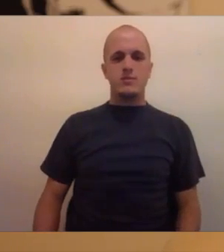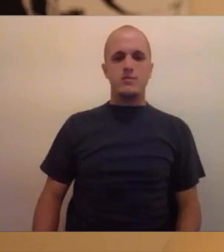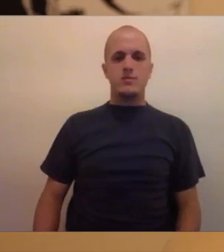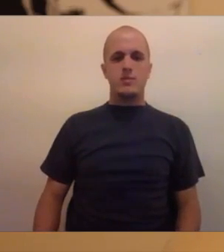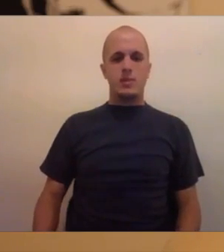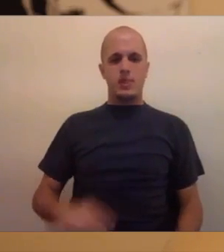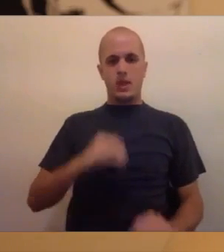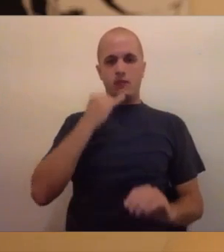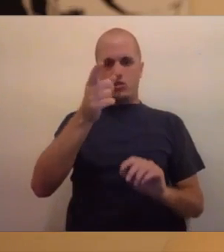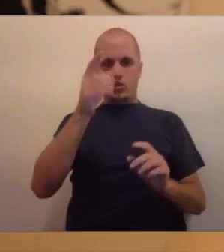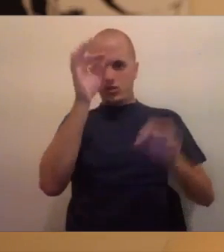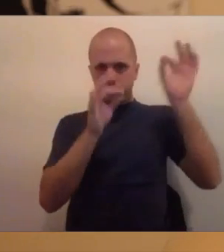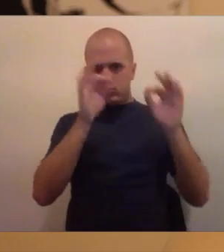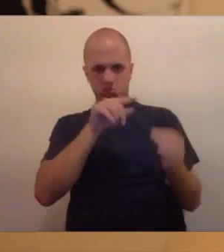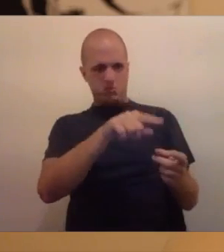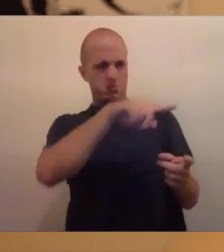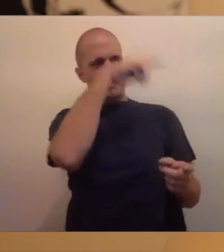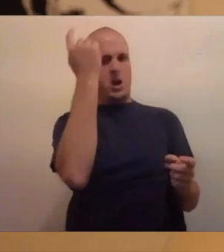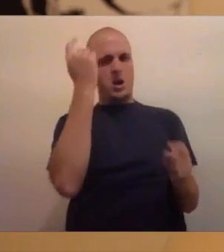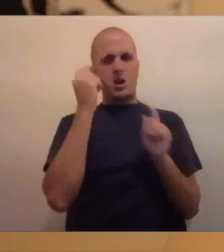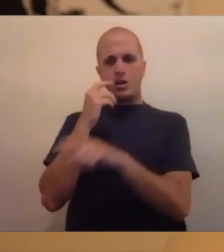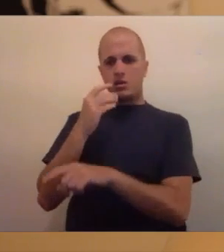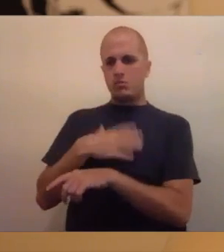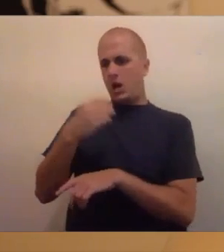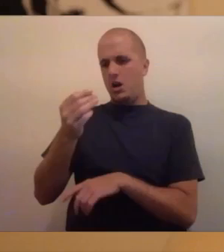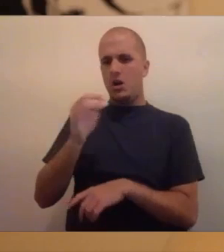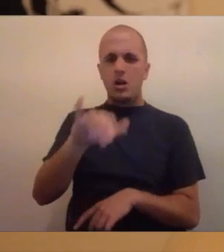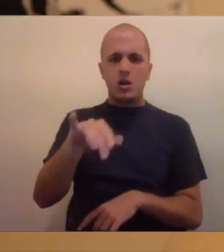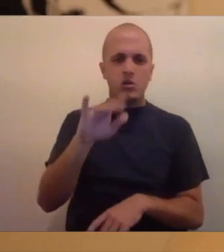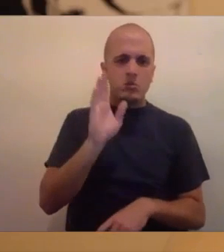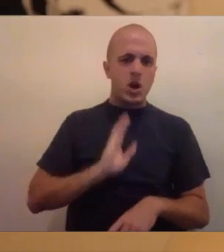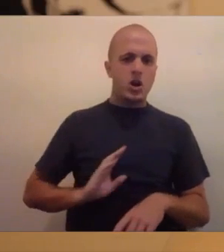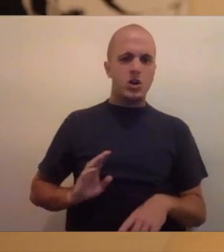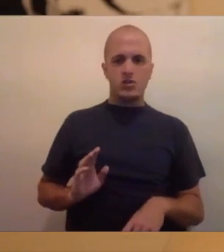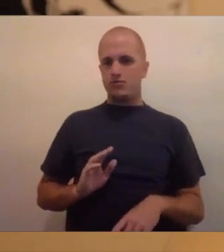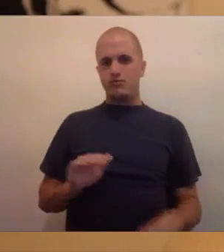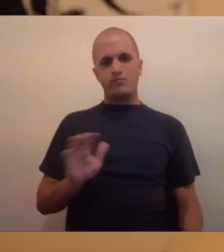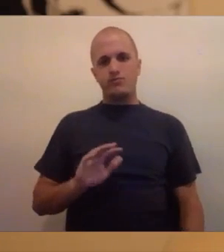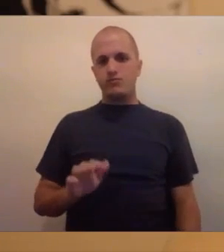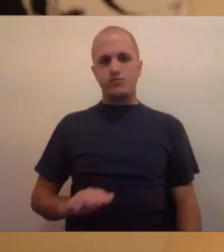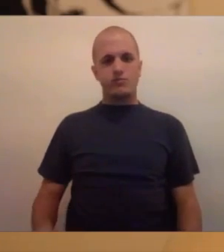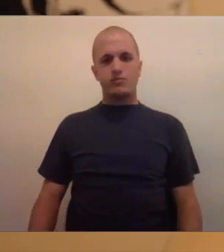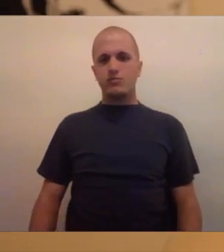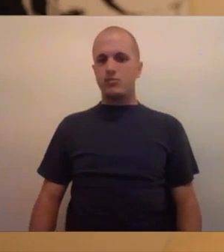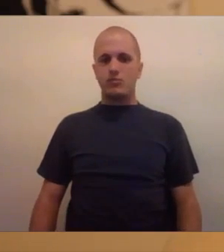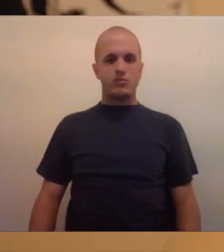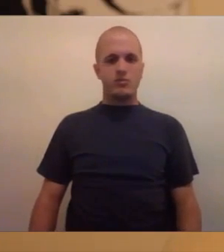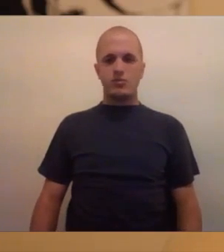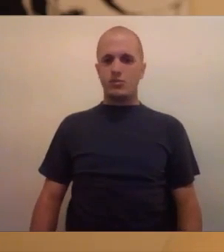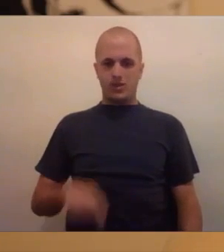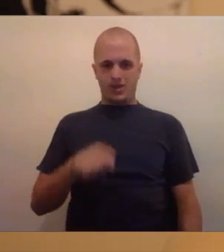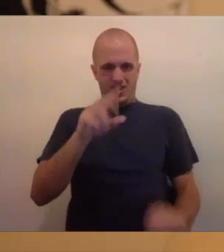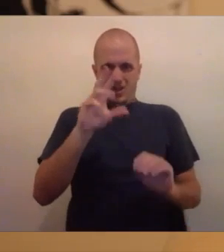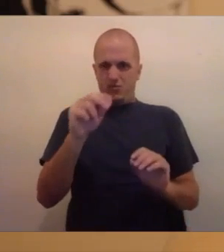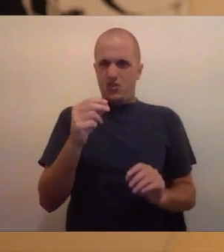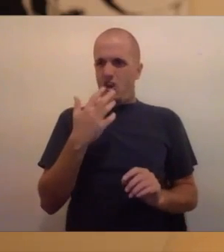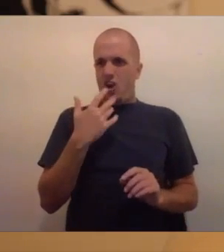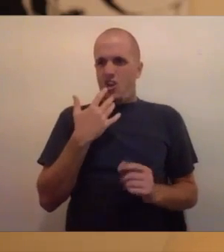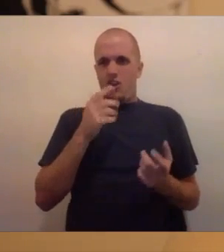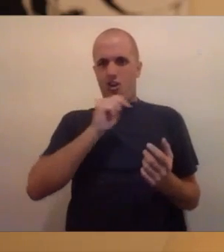If you are prejudice, like, this is black, this is white, this is brown,